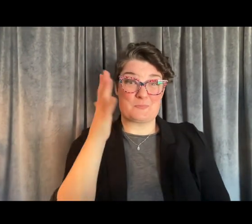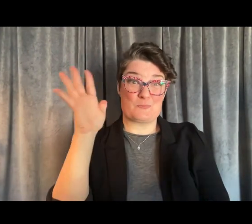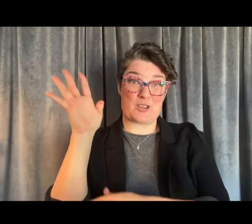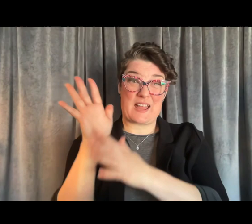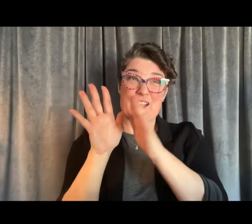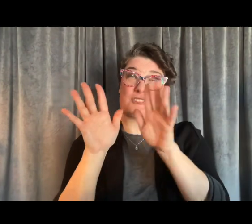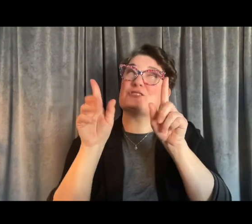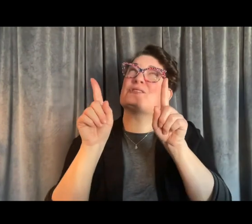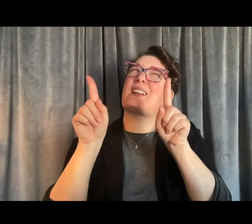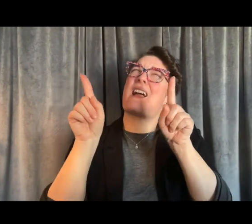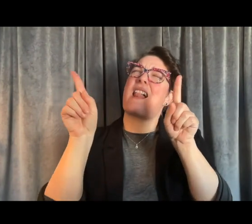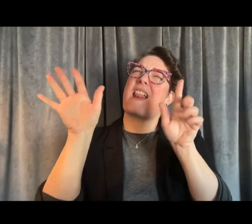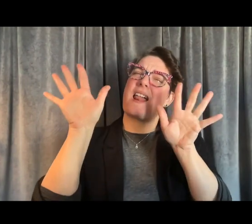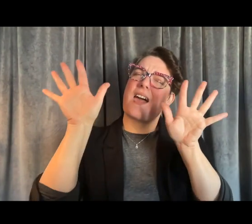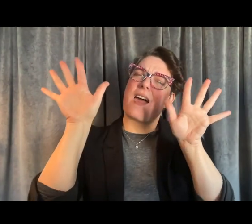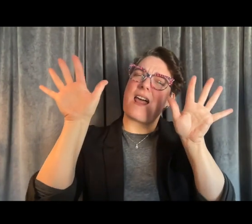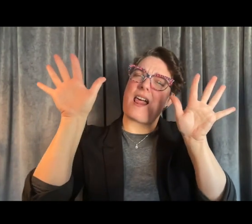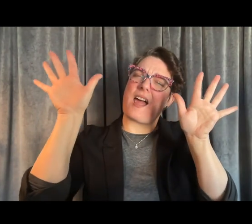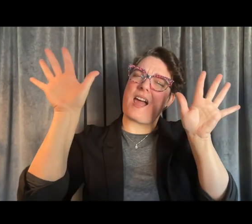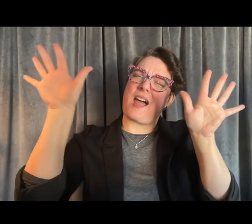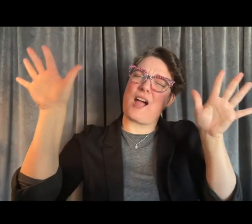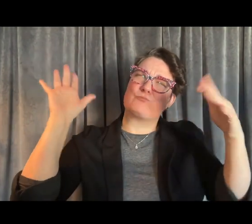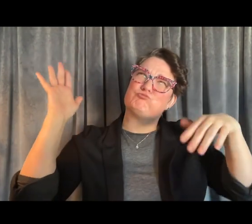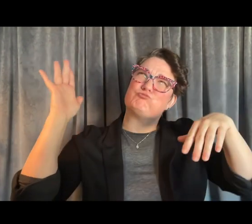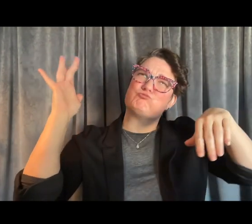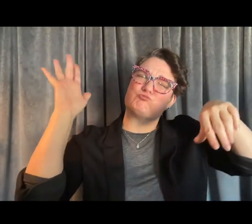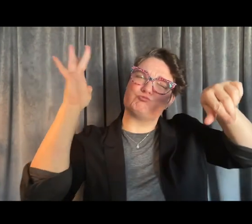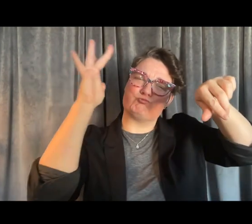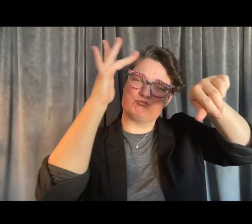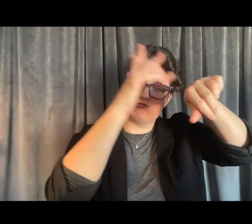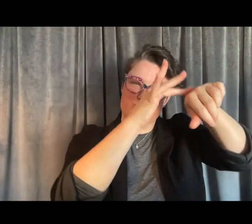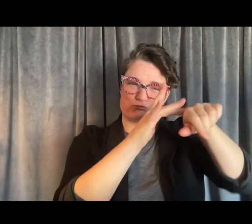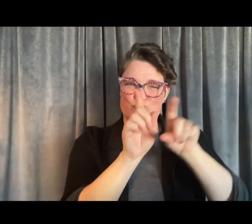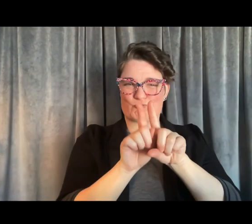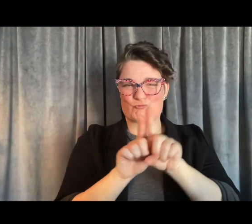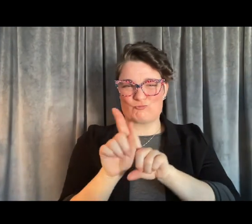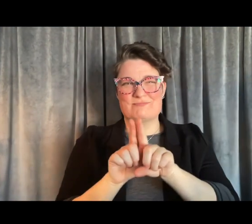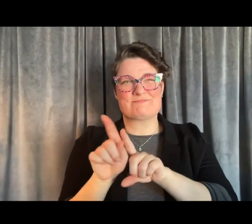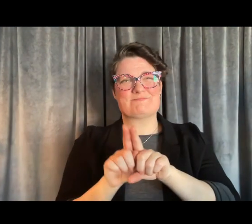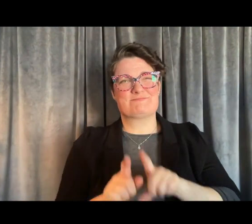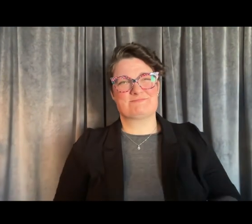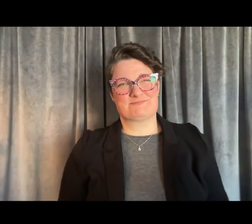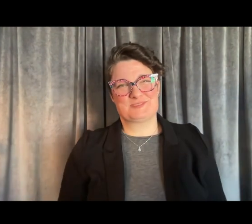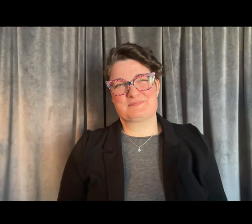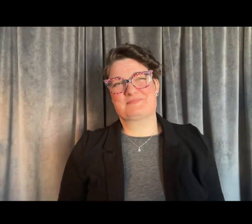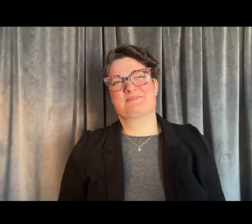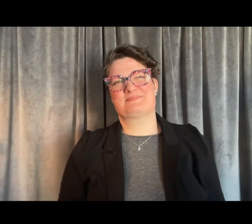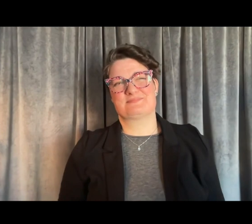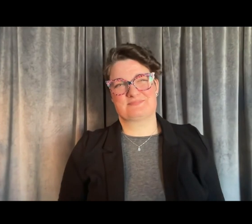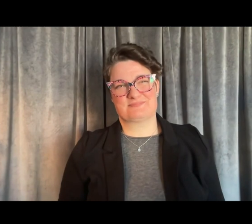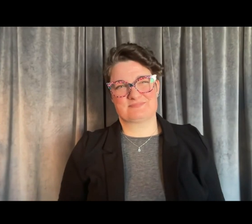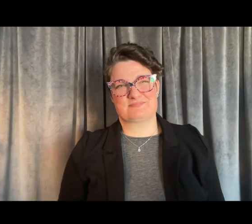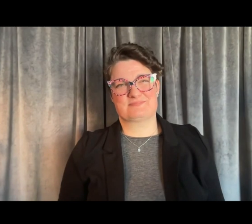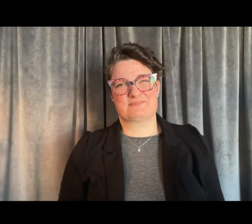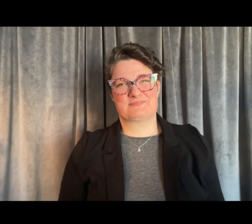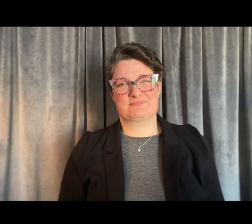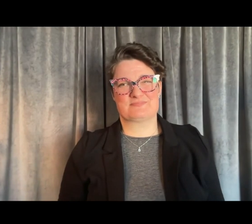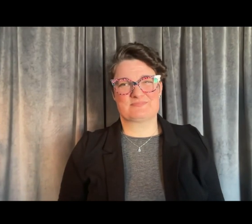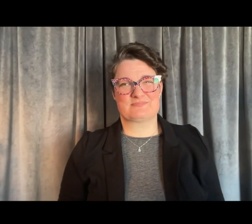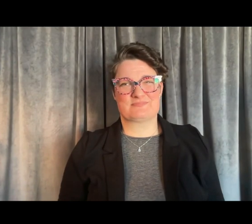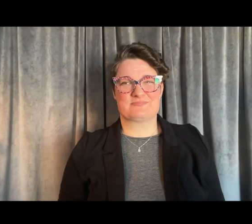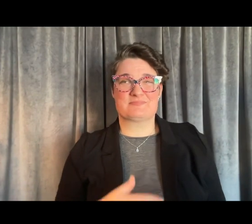My branches reach, reach for the stars.